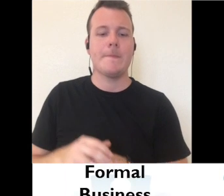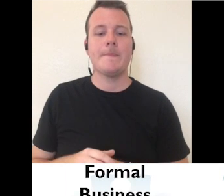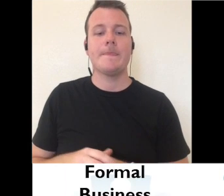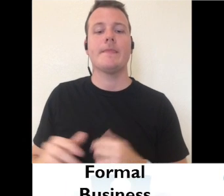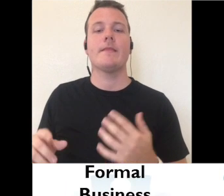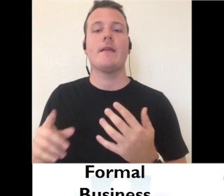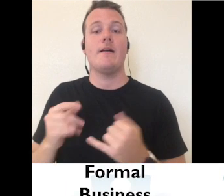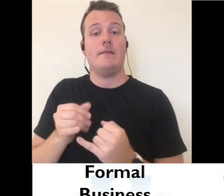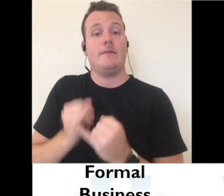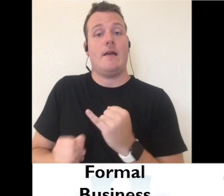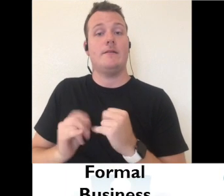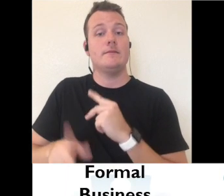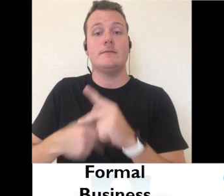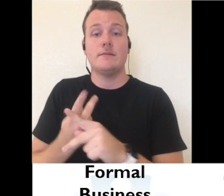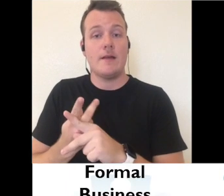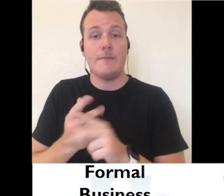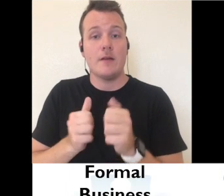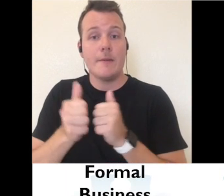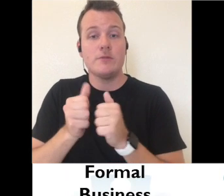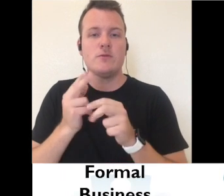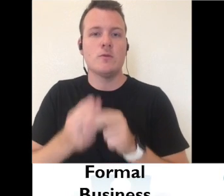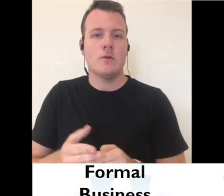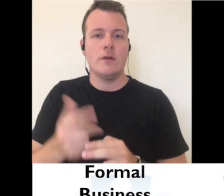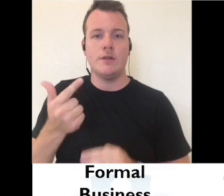generic competition, and these are products that cost the same as hearing